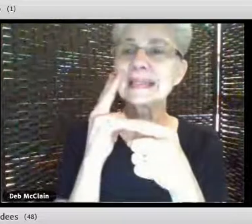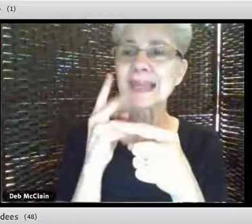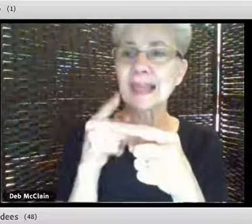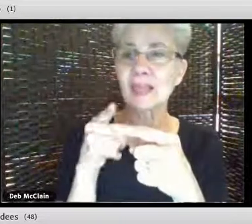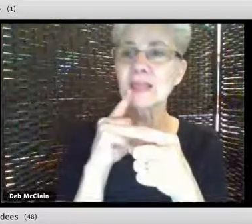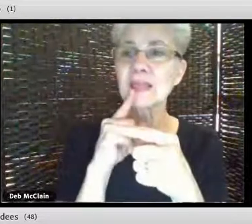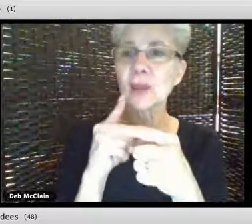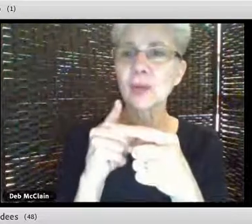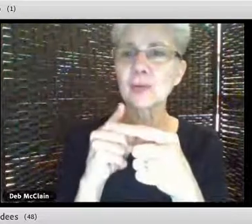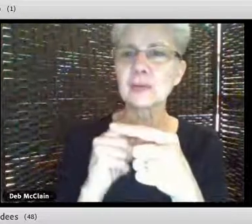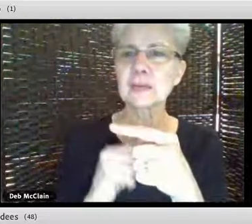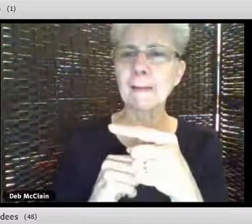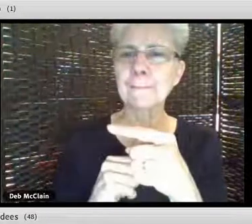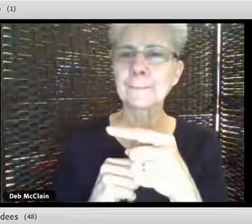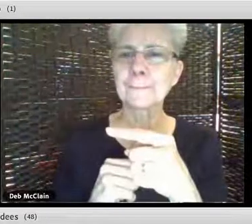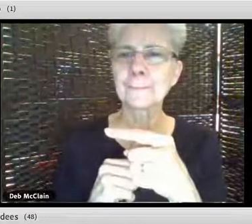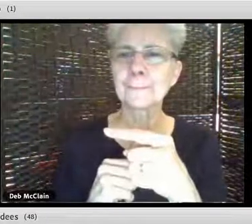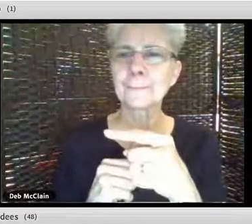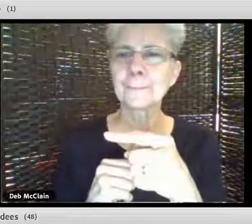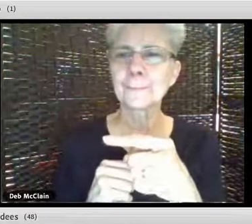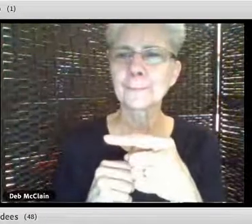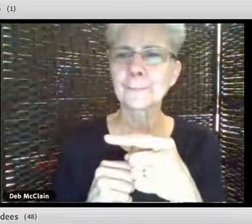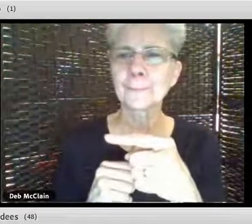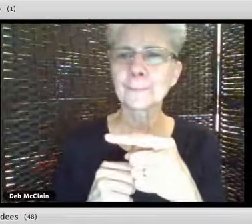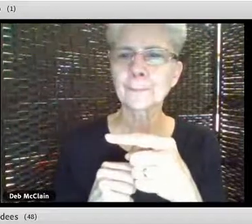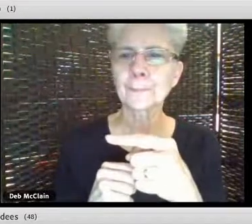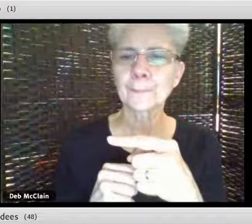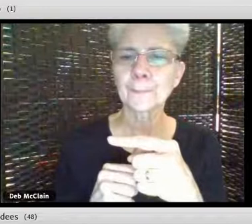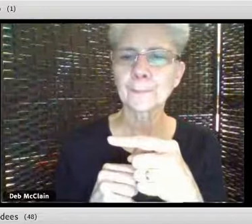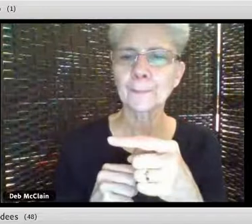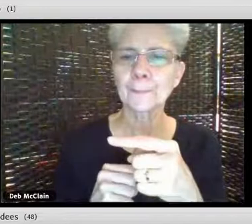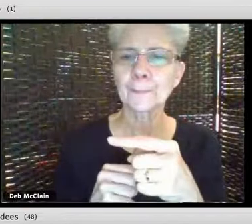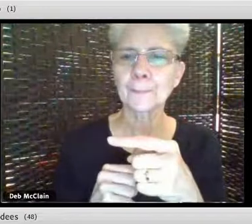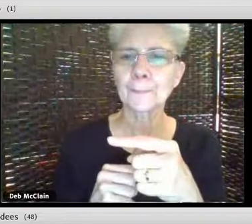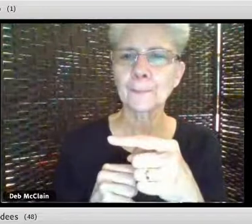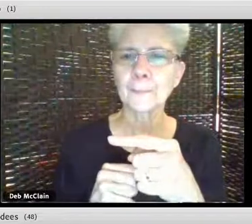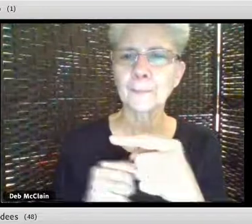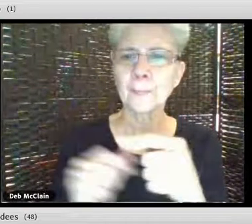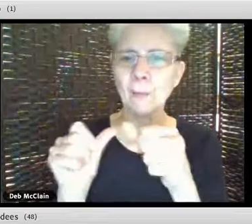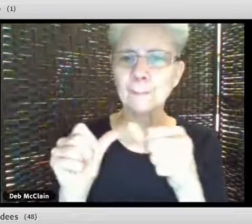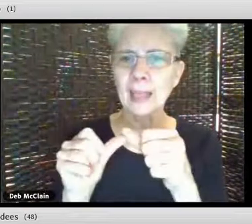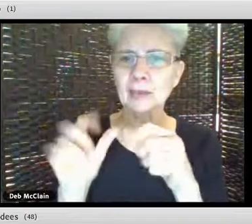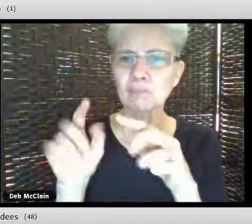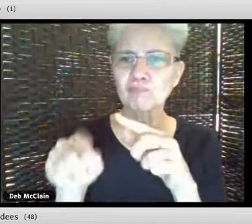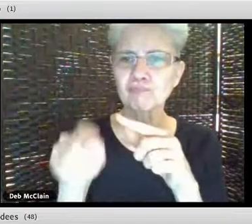I -- Give me just a second.